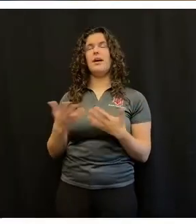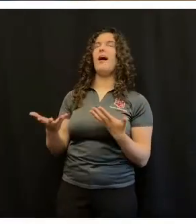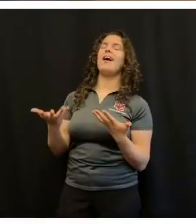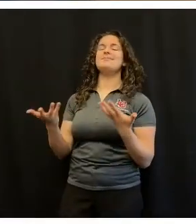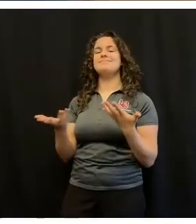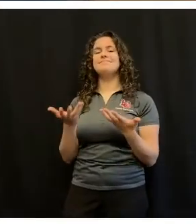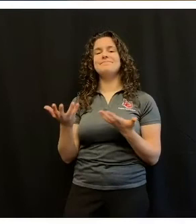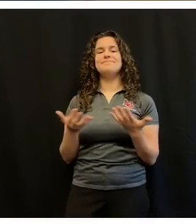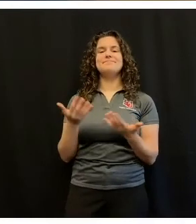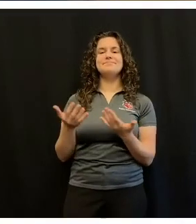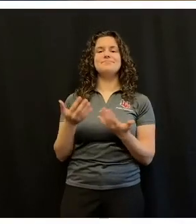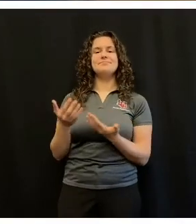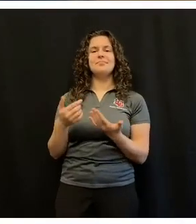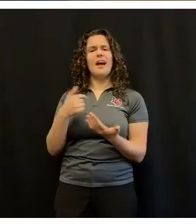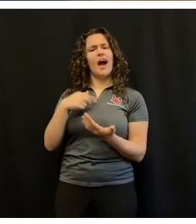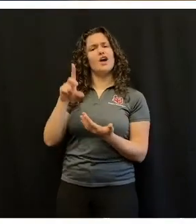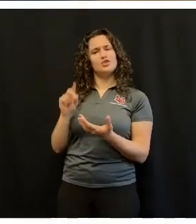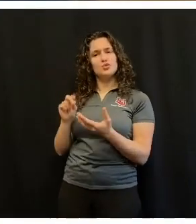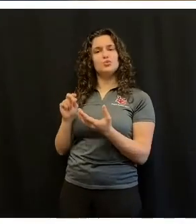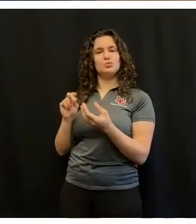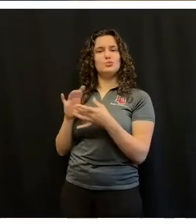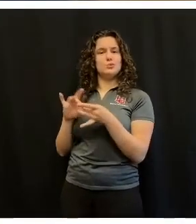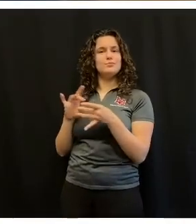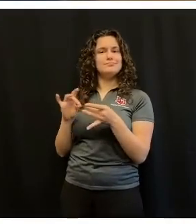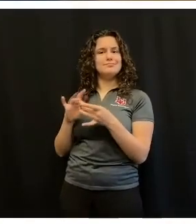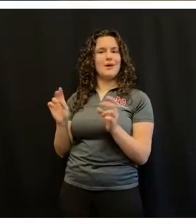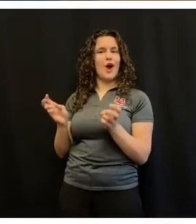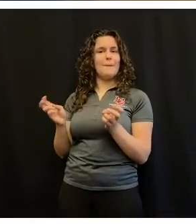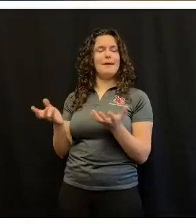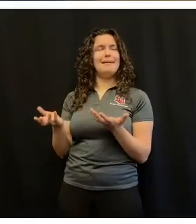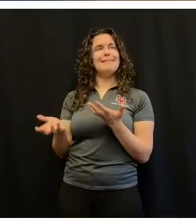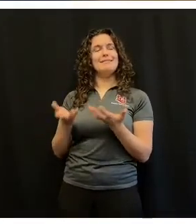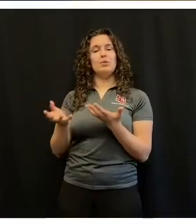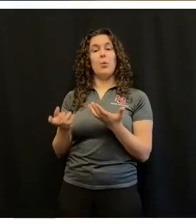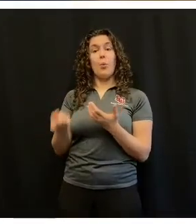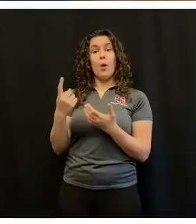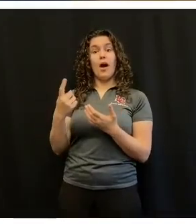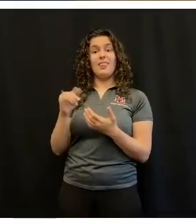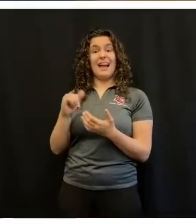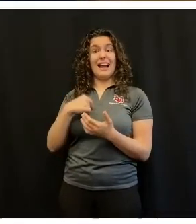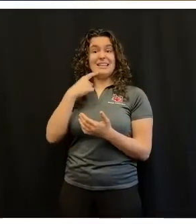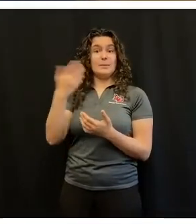I do have a comment on that. One, I think, as I said before, I think we're gonna see a lot of interest